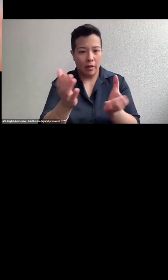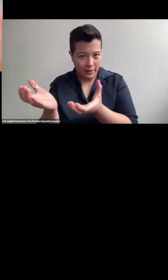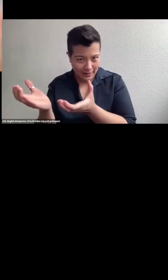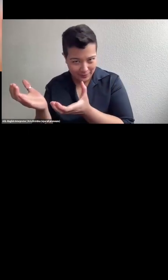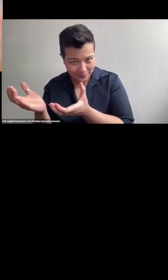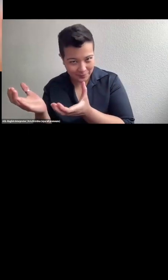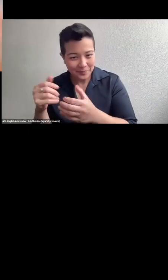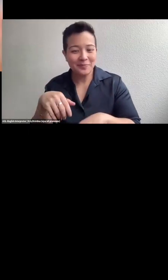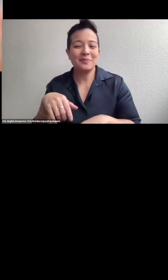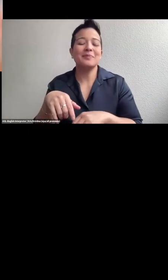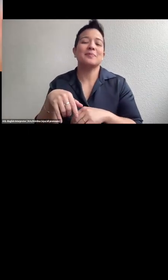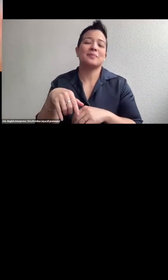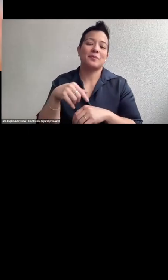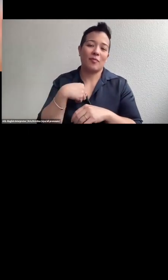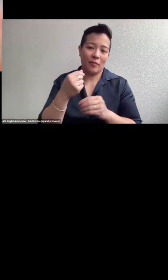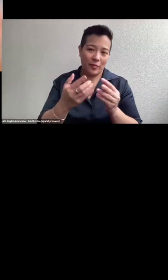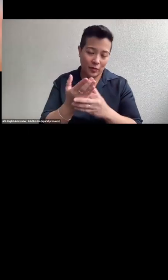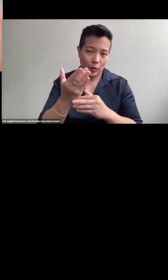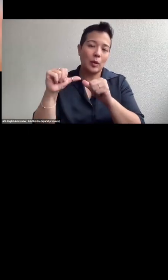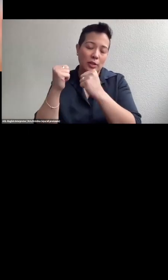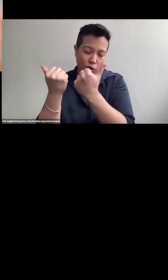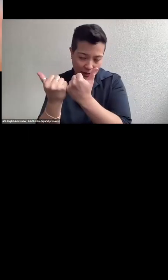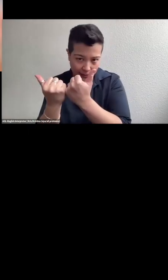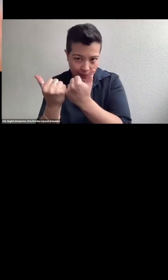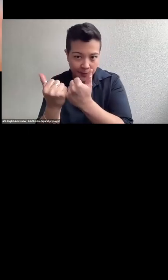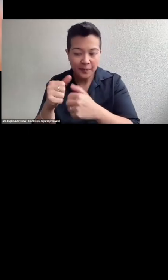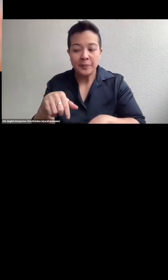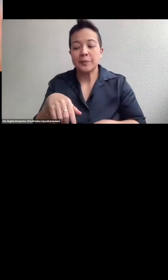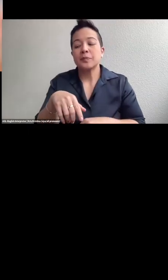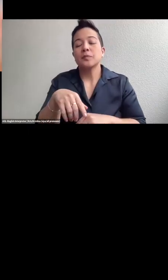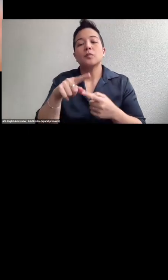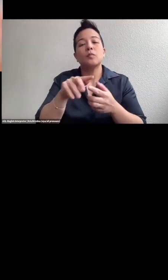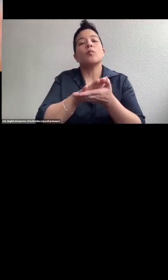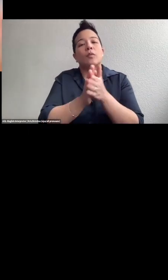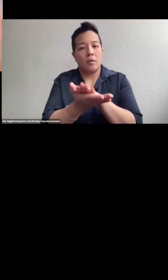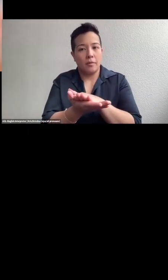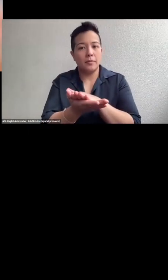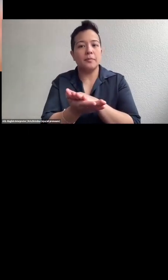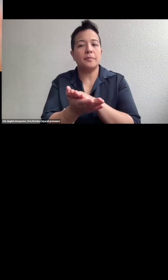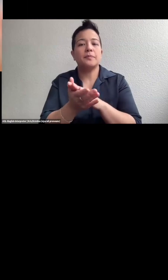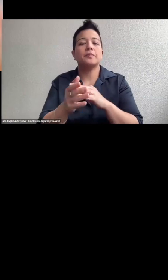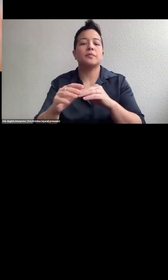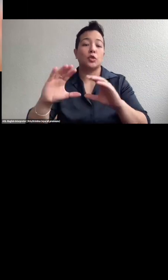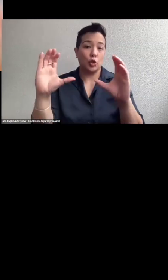I went through an agency to become certified as a